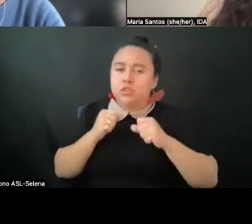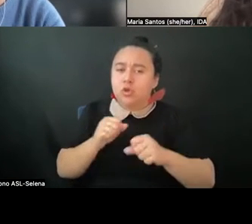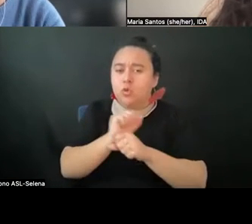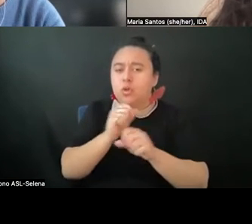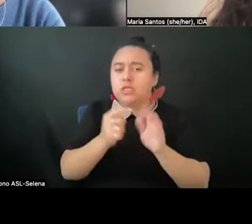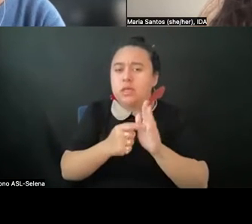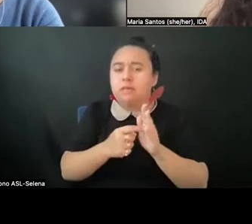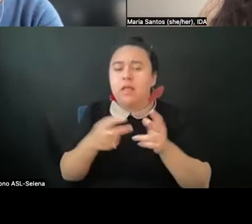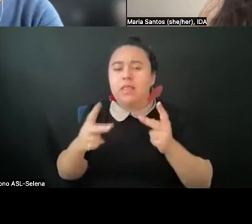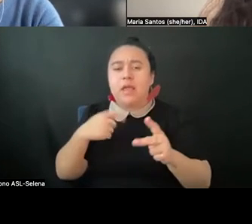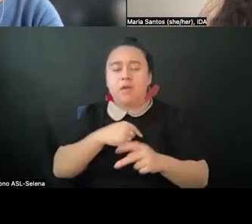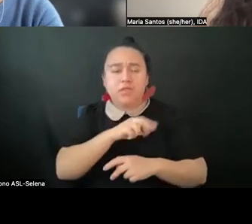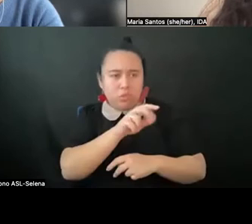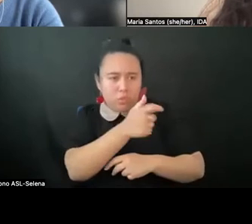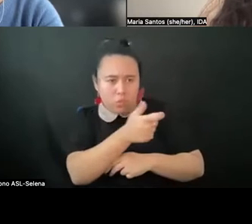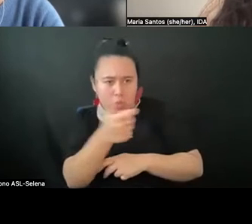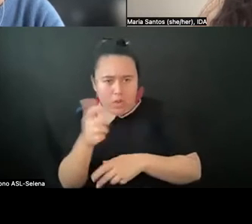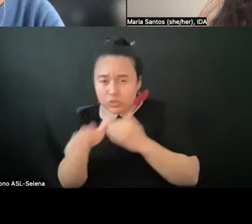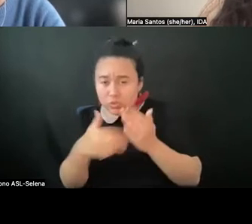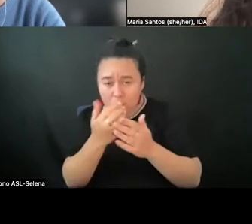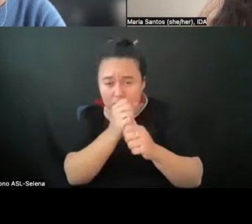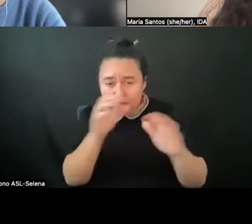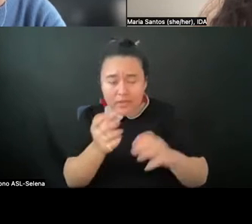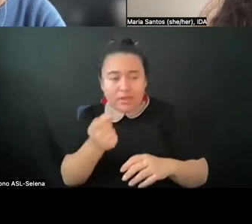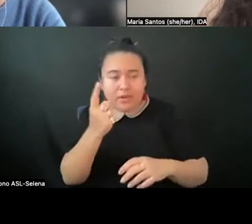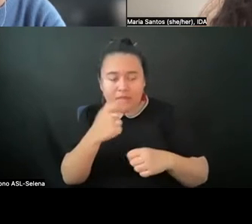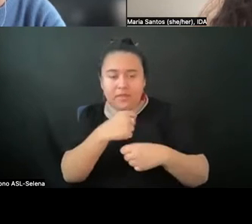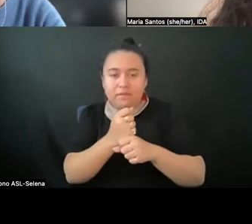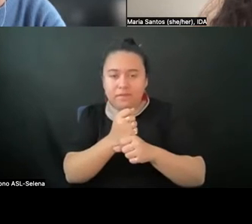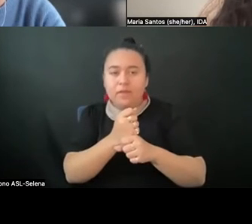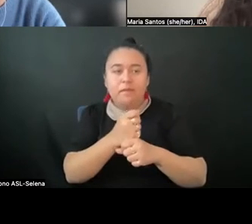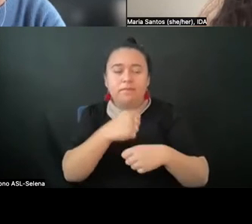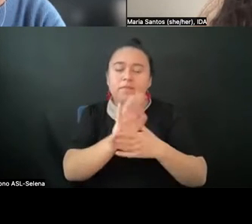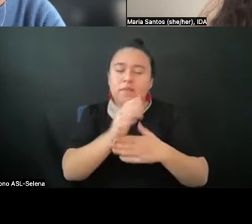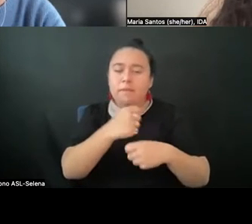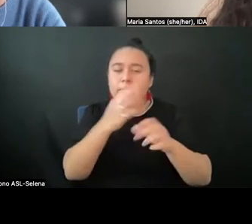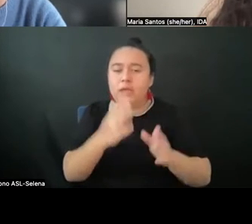understand how the filmmaker is using the camera, is interacting with the participants rather than